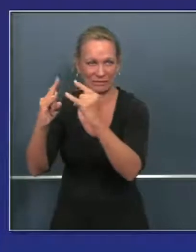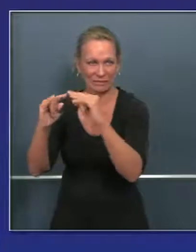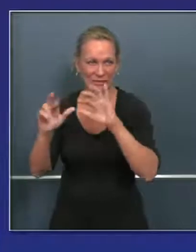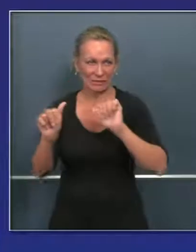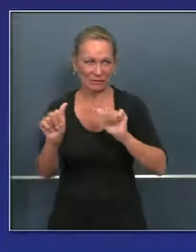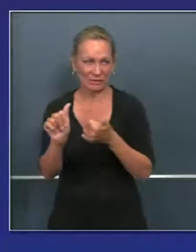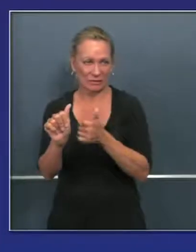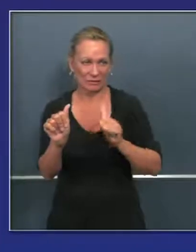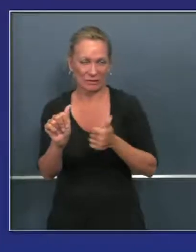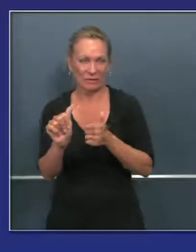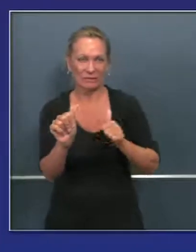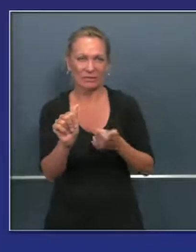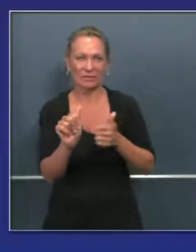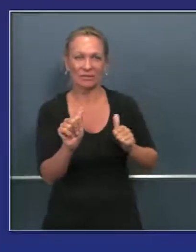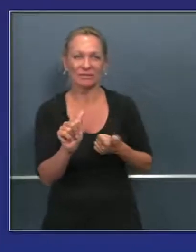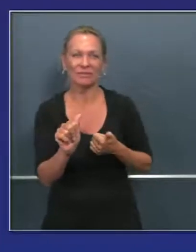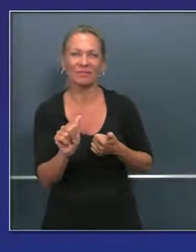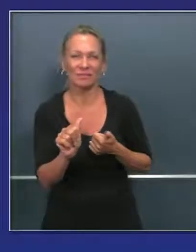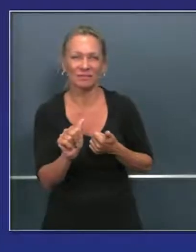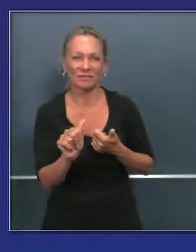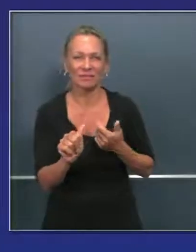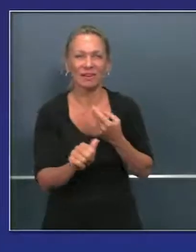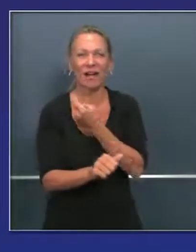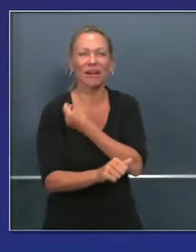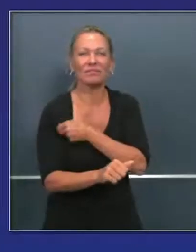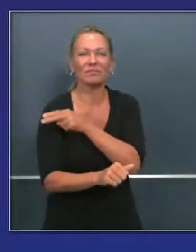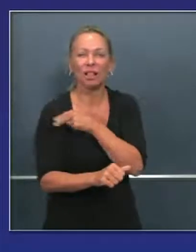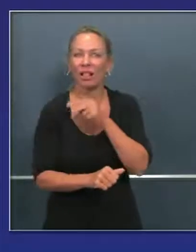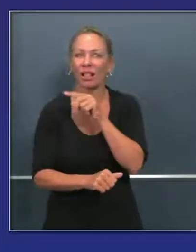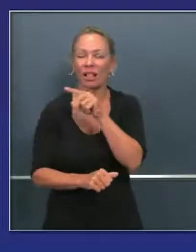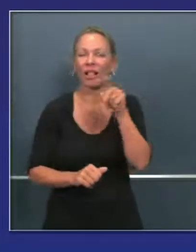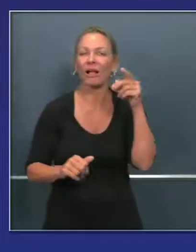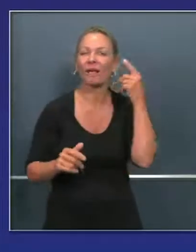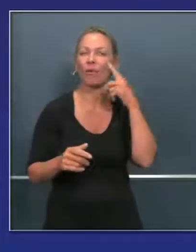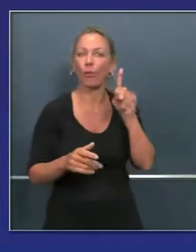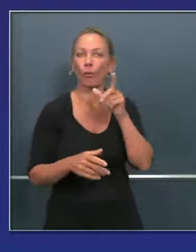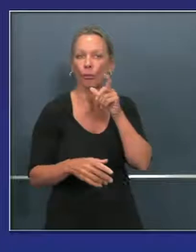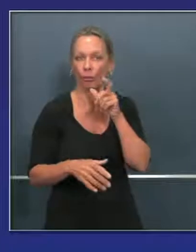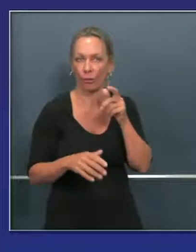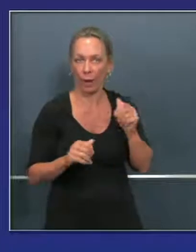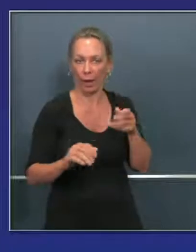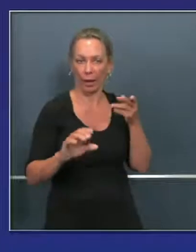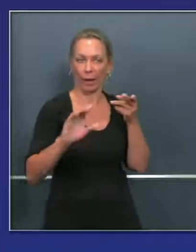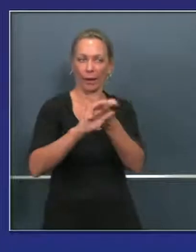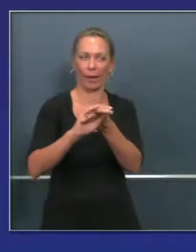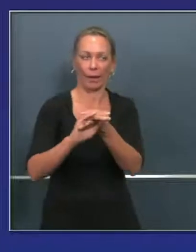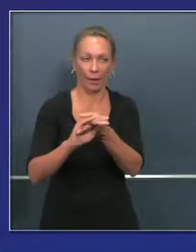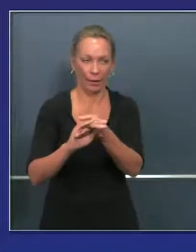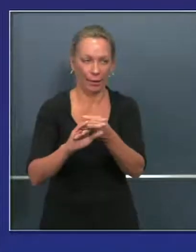Train arena up here in Sacramento all these are examples of those alternative care sites that